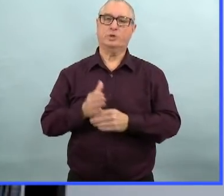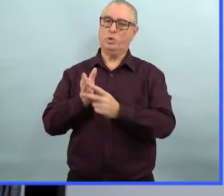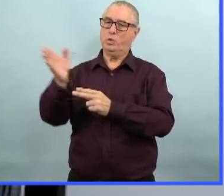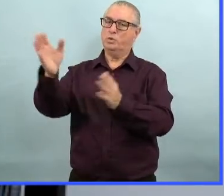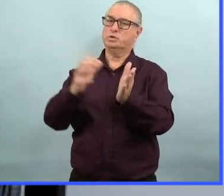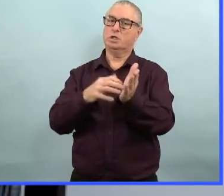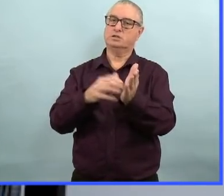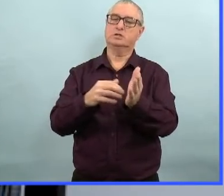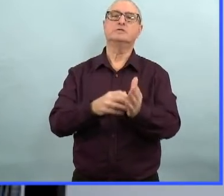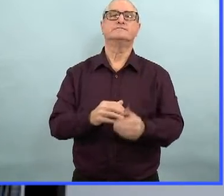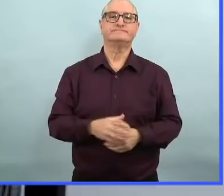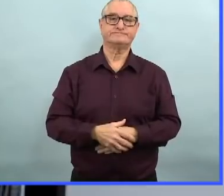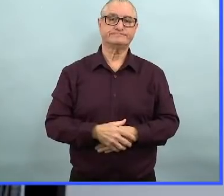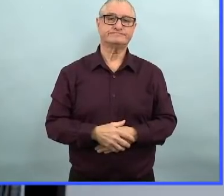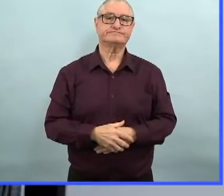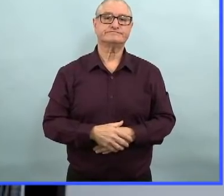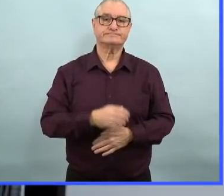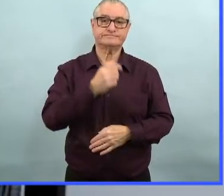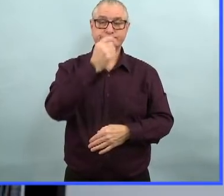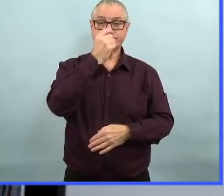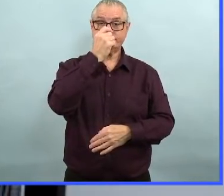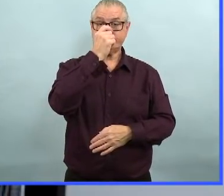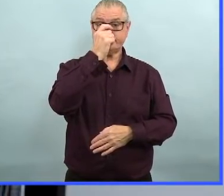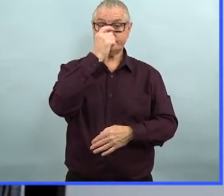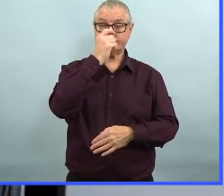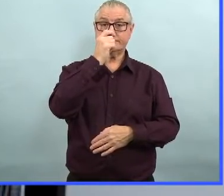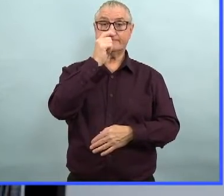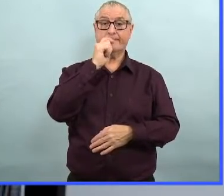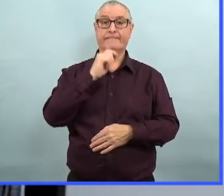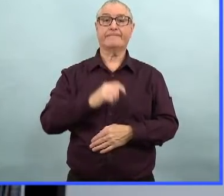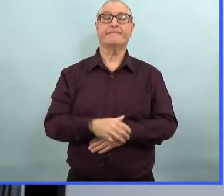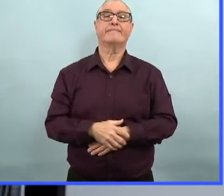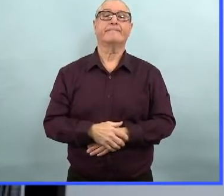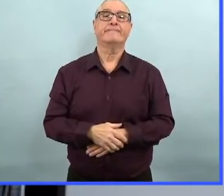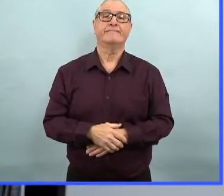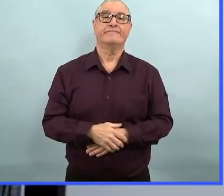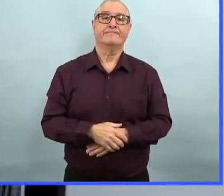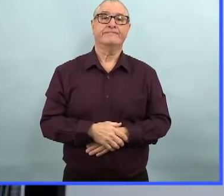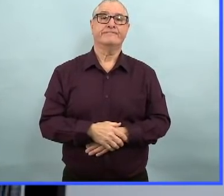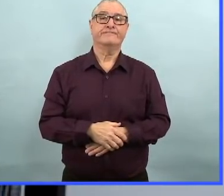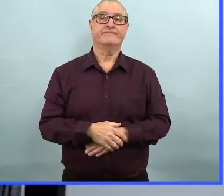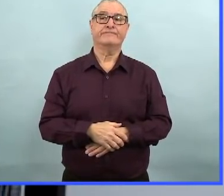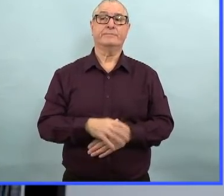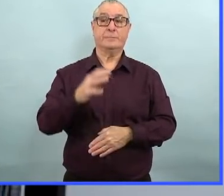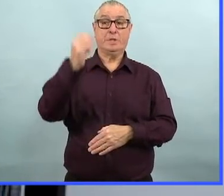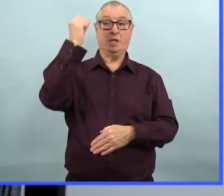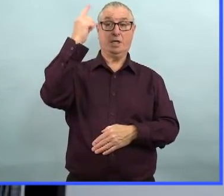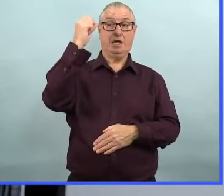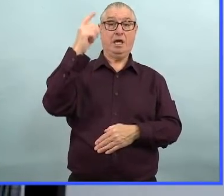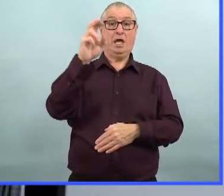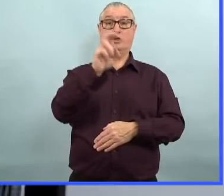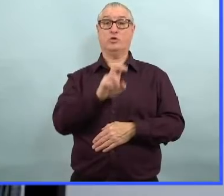generally it's also not based on travel to any specific destinations so for clarity